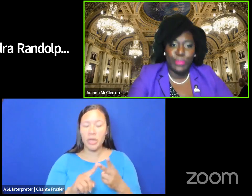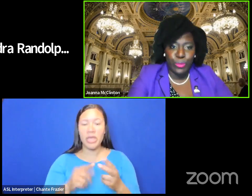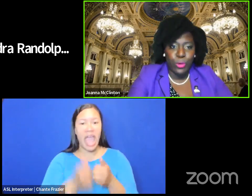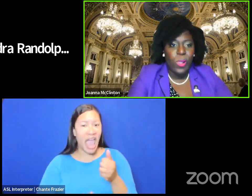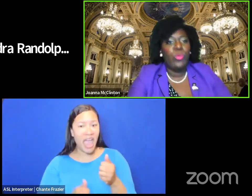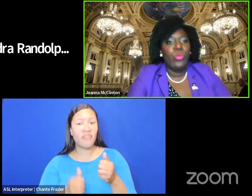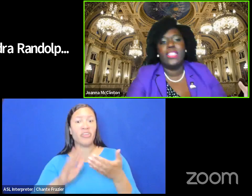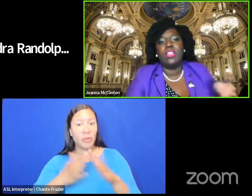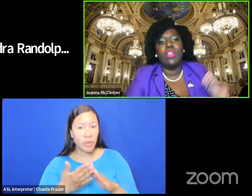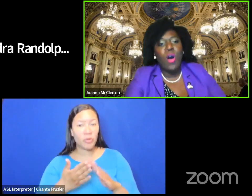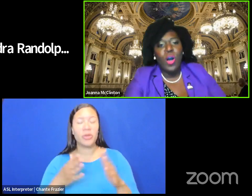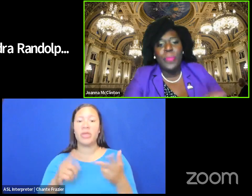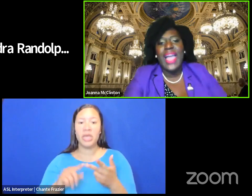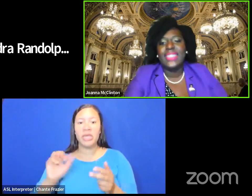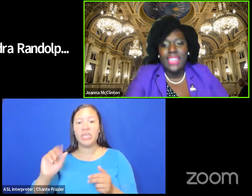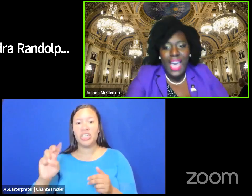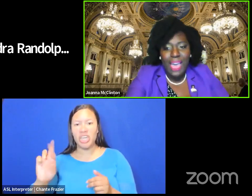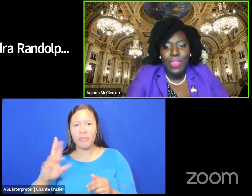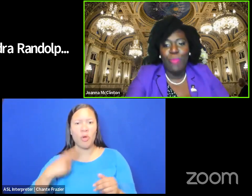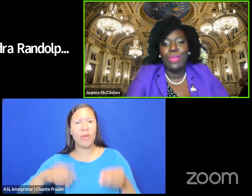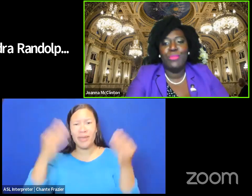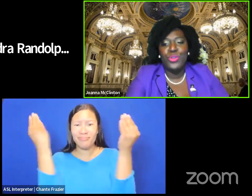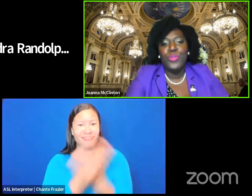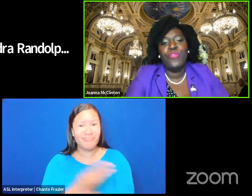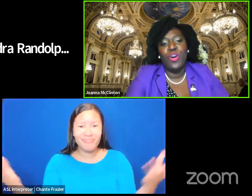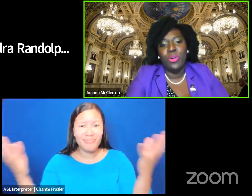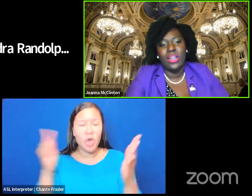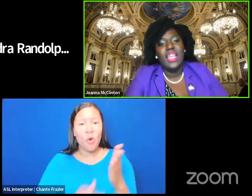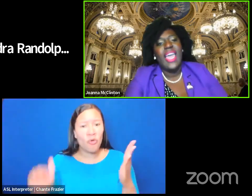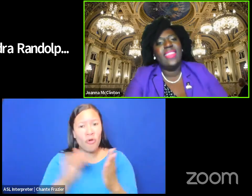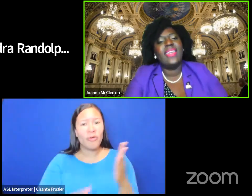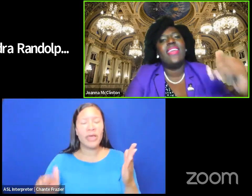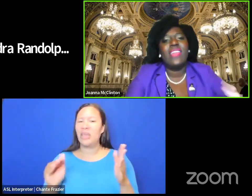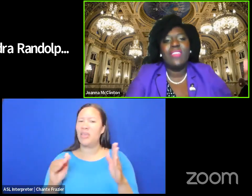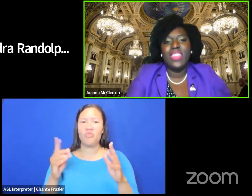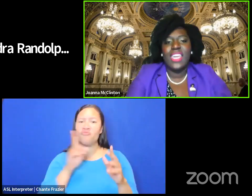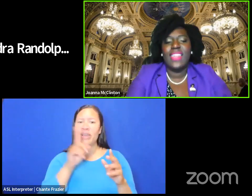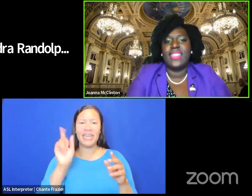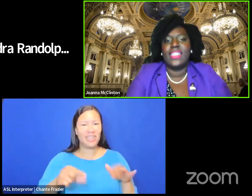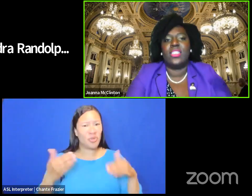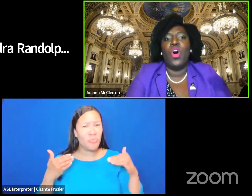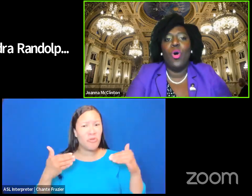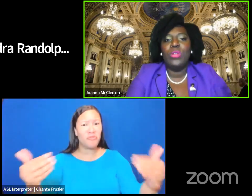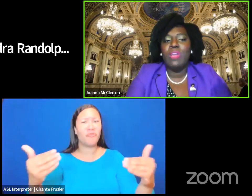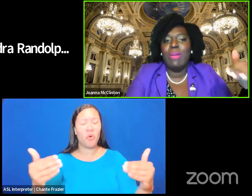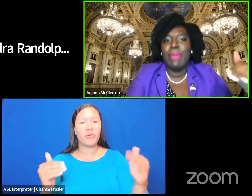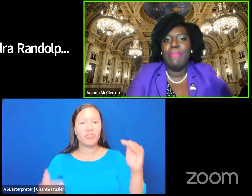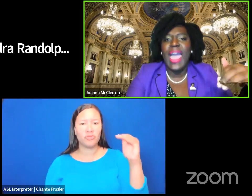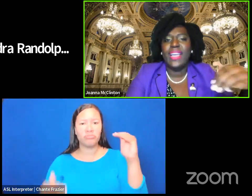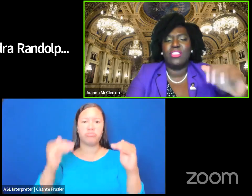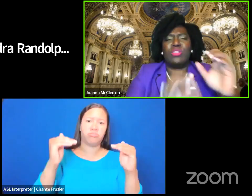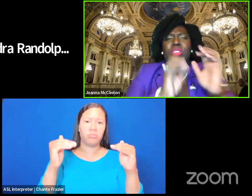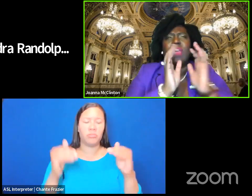been working hard to come from thirst to call it out. We call it out at every circle with the business community. We call it out with in the